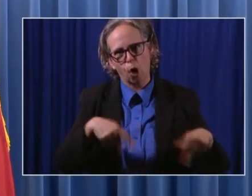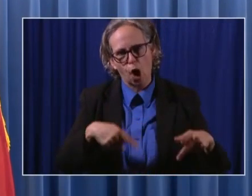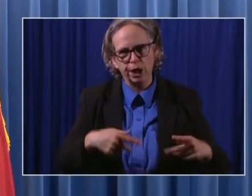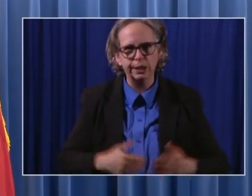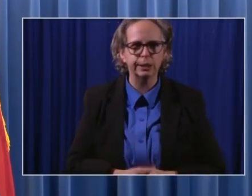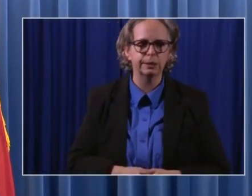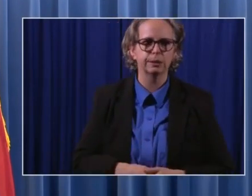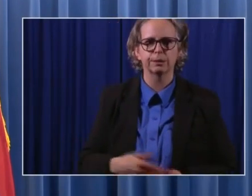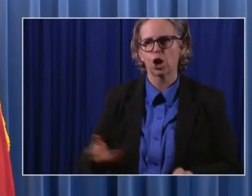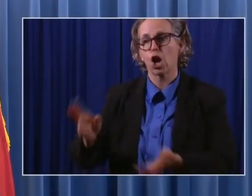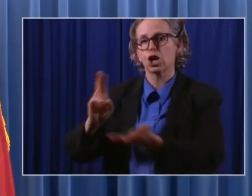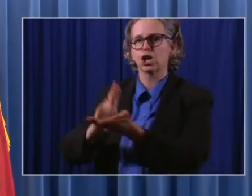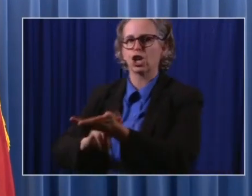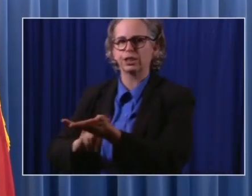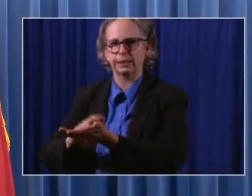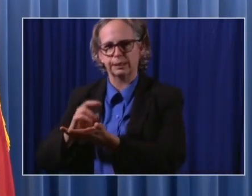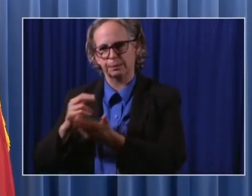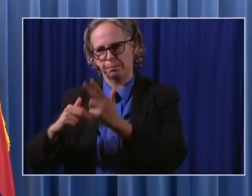AUTO CASES ASSOCIATED WITH CHILDREN'S SLEEPOVER PARTIES,